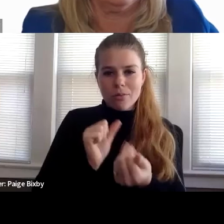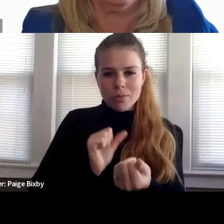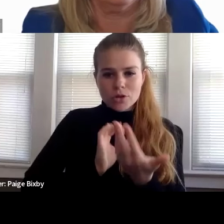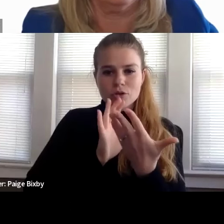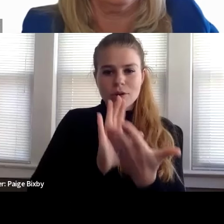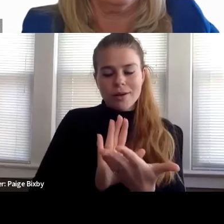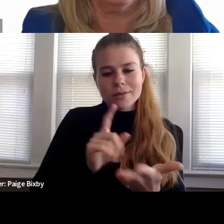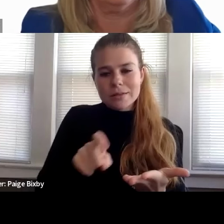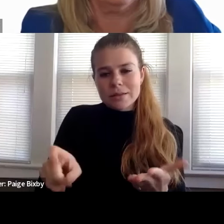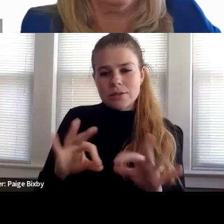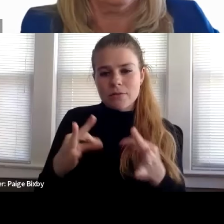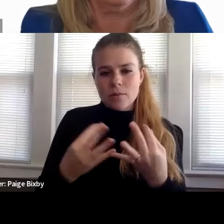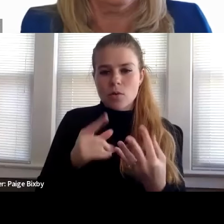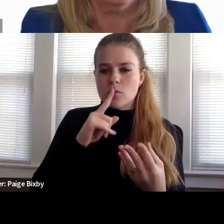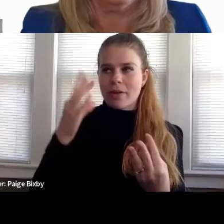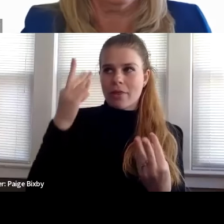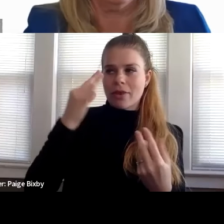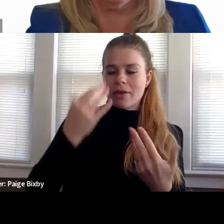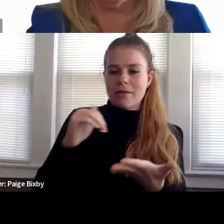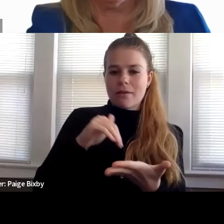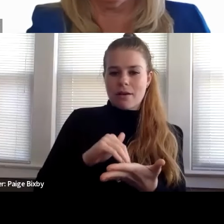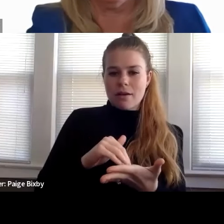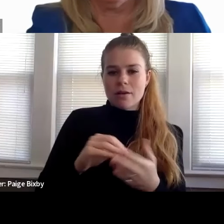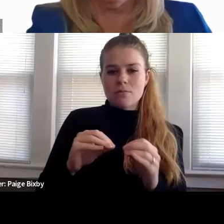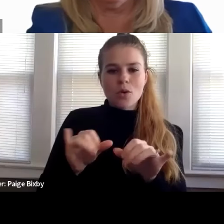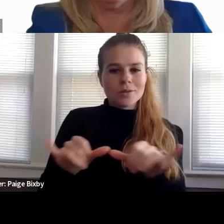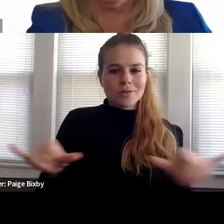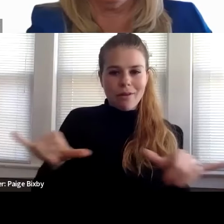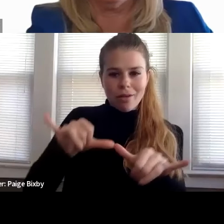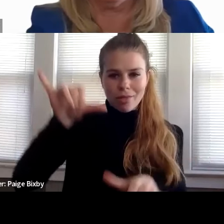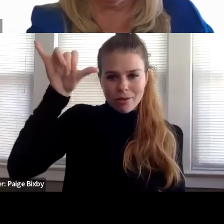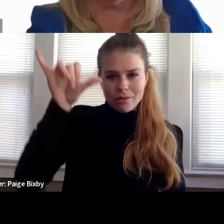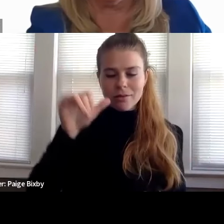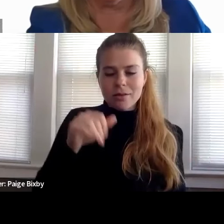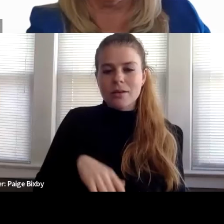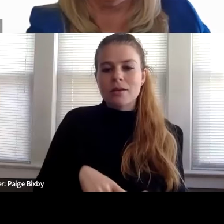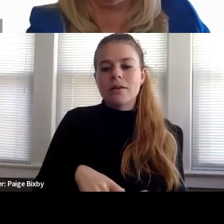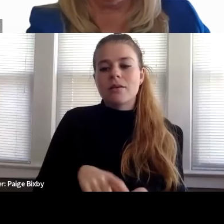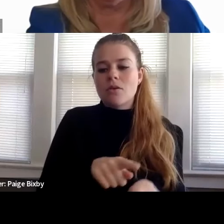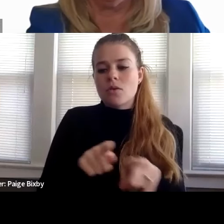And really thinking, like we said, scaling out as well as one of the options for this to help.